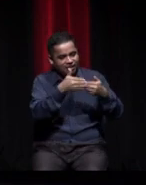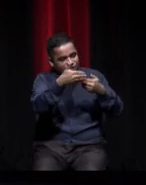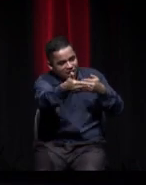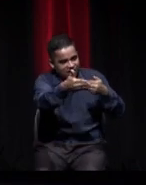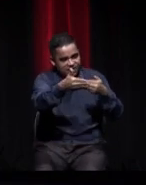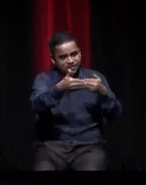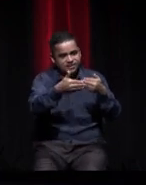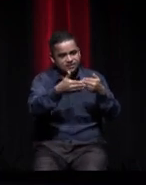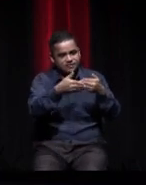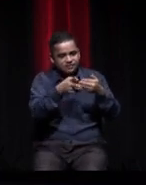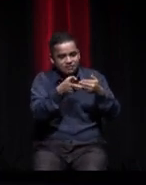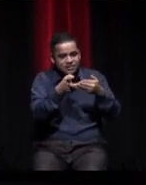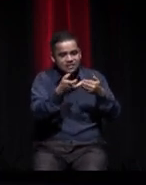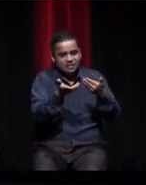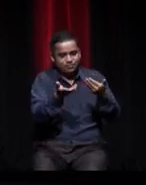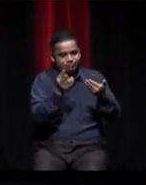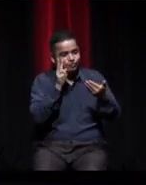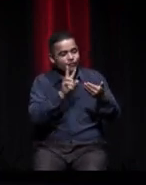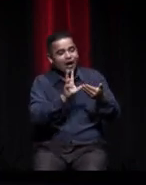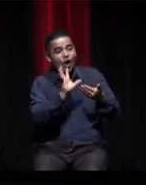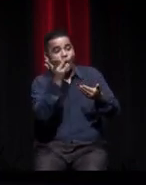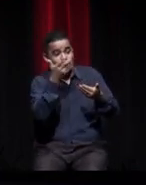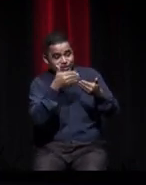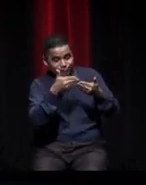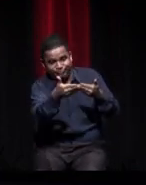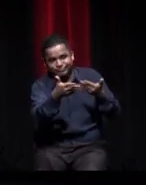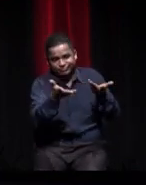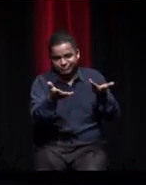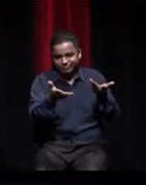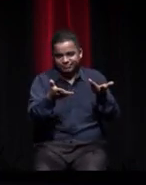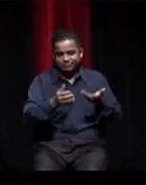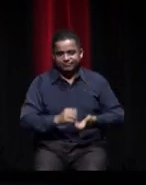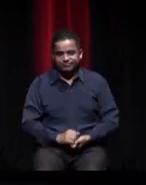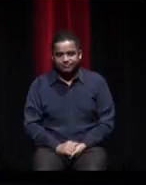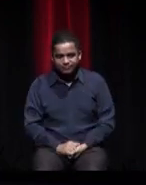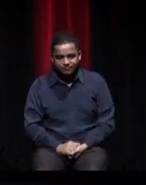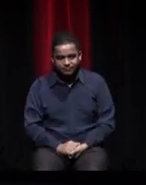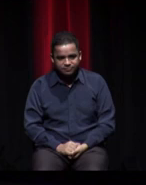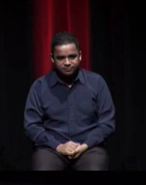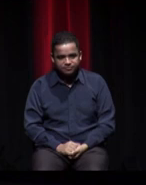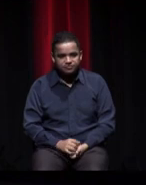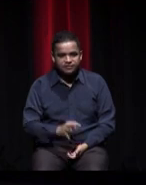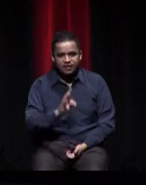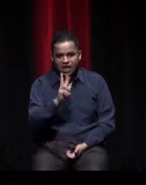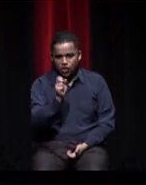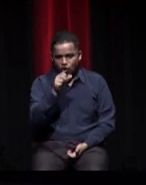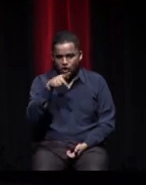See what that turned out. Trotsky is one of the thinkers